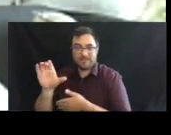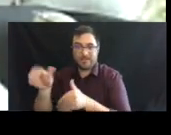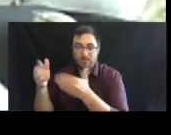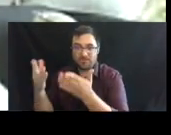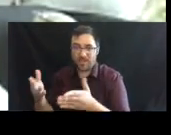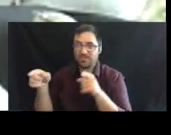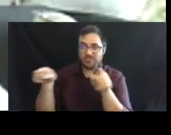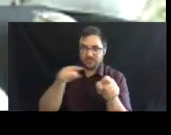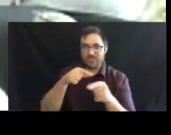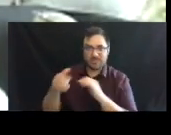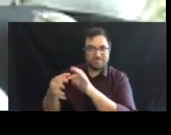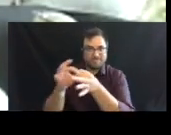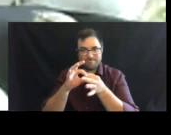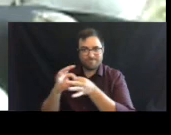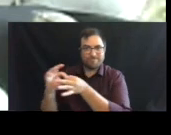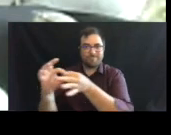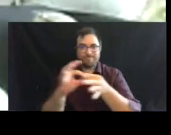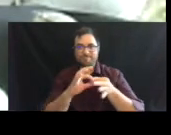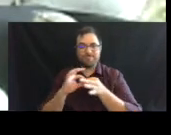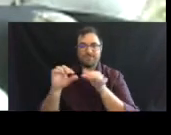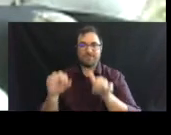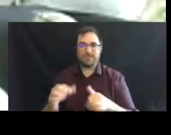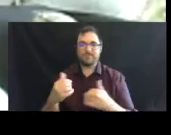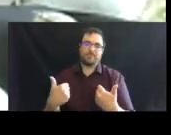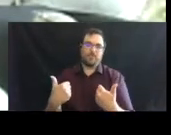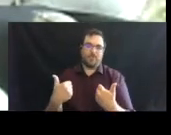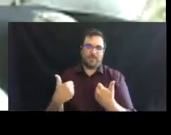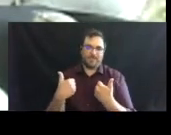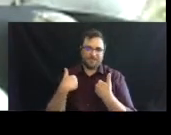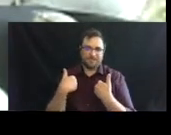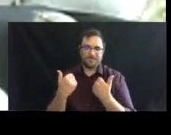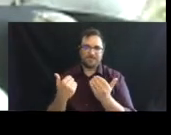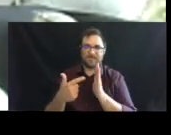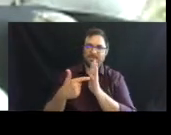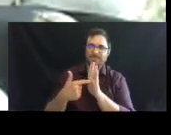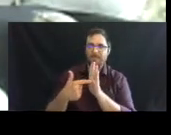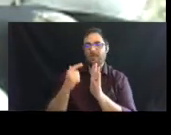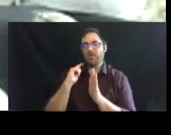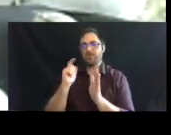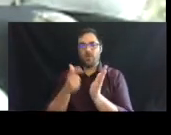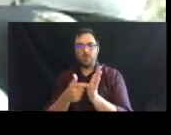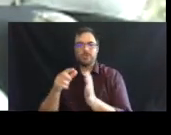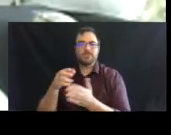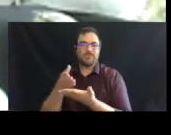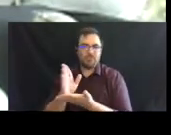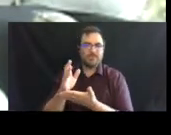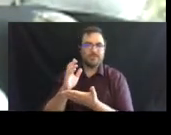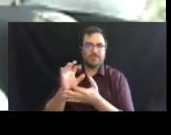we do have a sample notice of rights regarding records where Wisconsin Sound Beginnings is